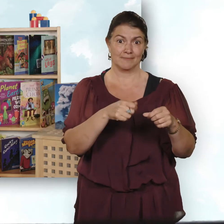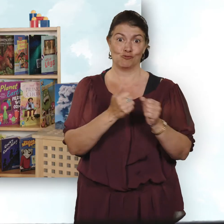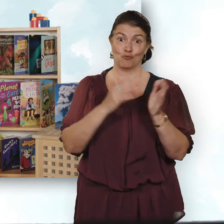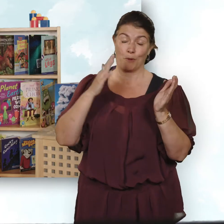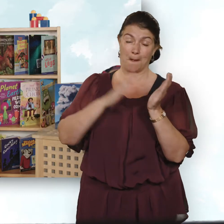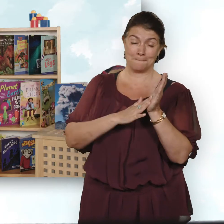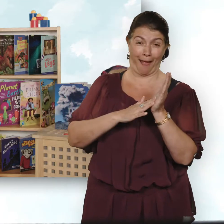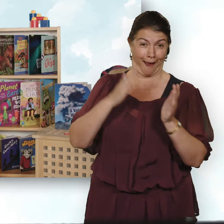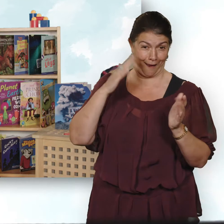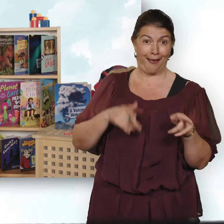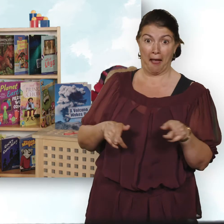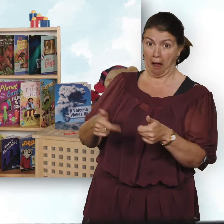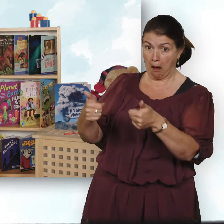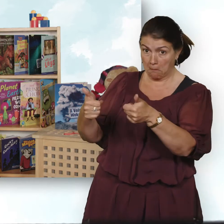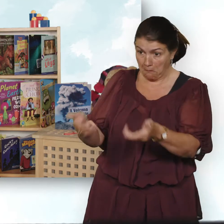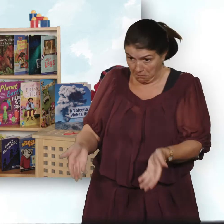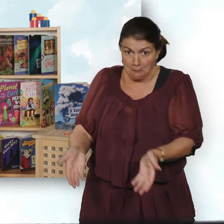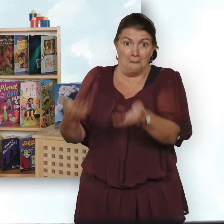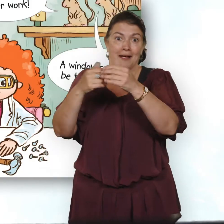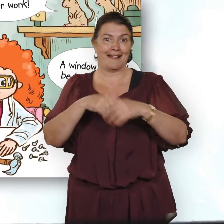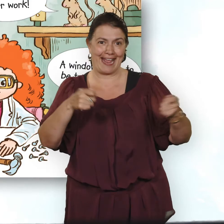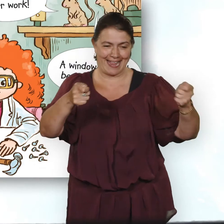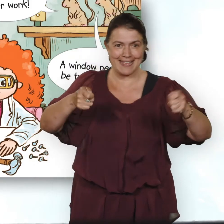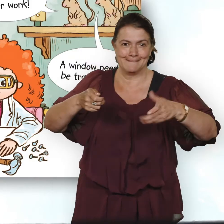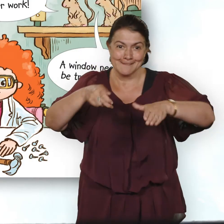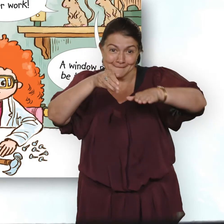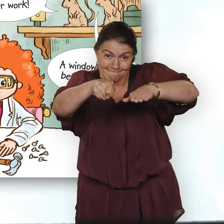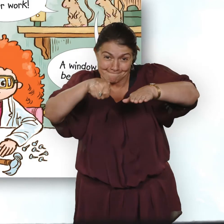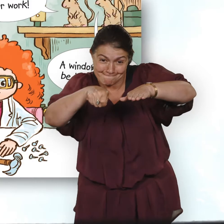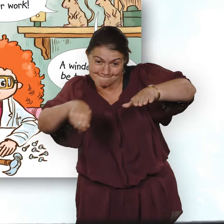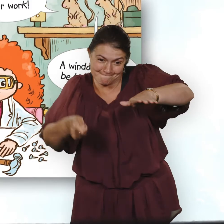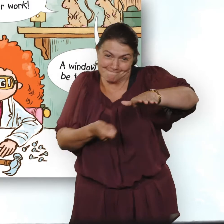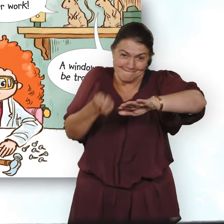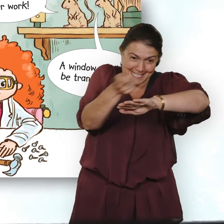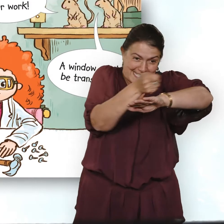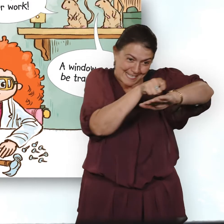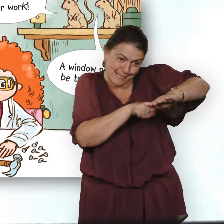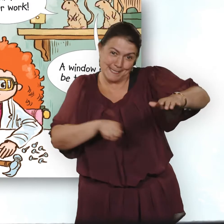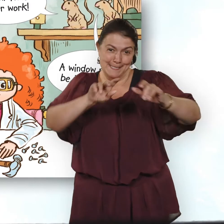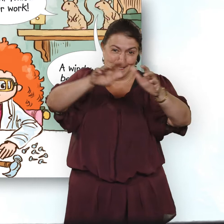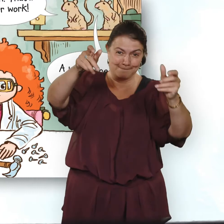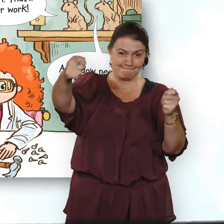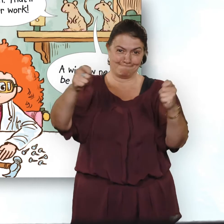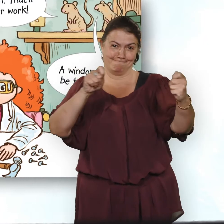Grandma will be really pleased!” So, they found hammers and nails and set to work.